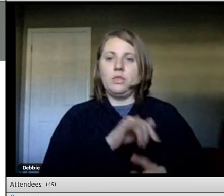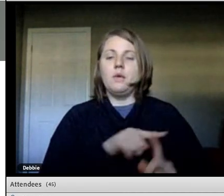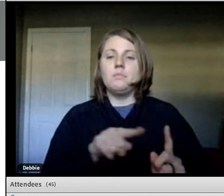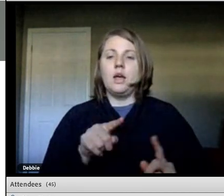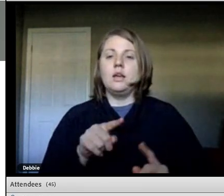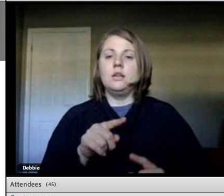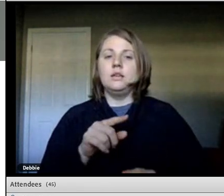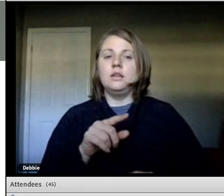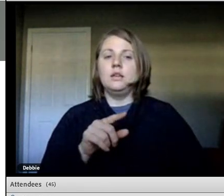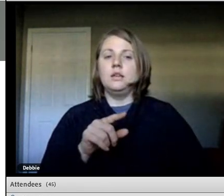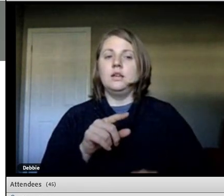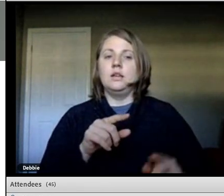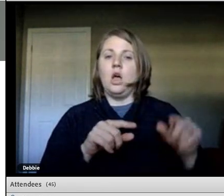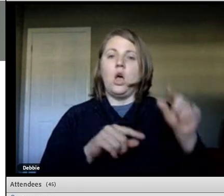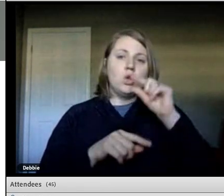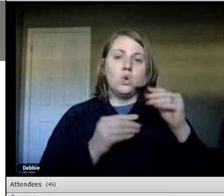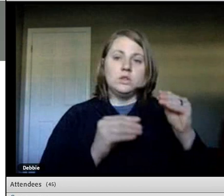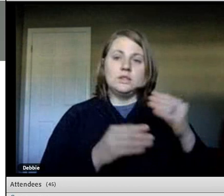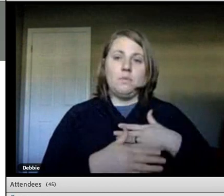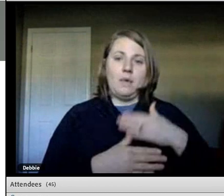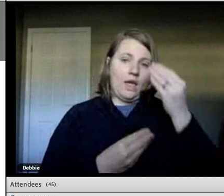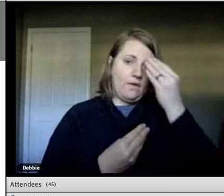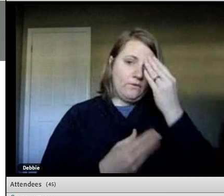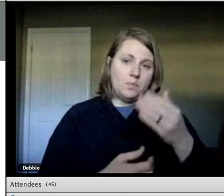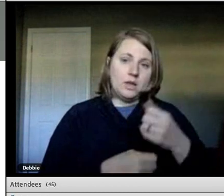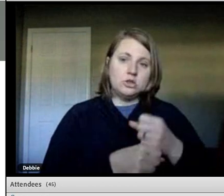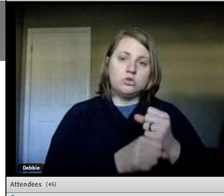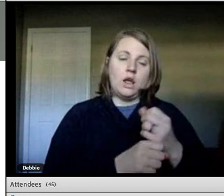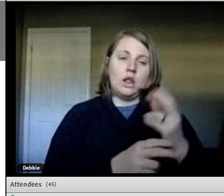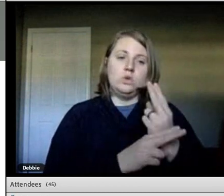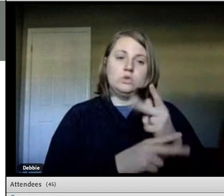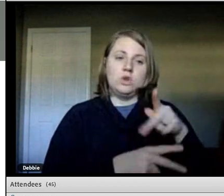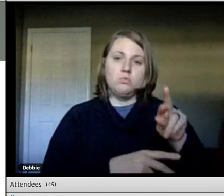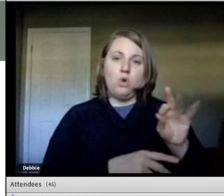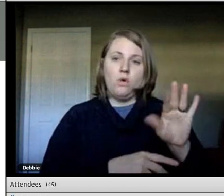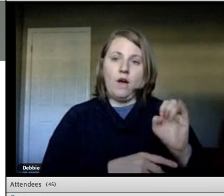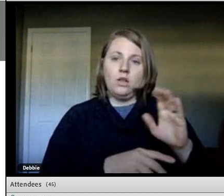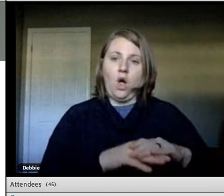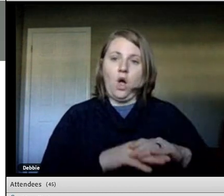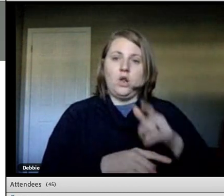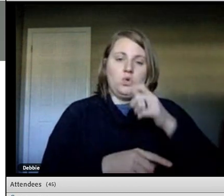It's creating user profiles on me. It's helping do all of that kind of stuff, and it's using it internally at Google,